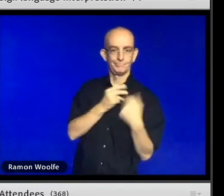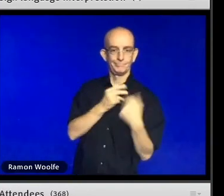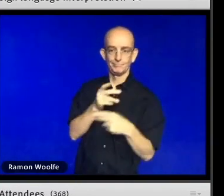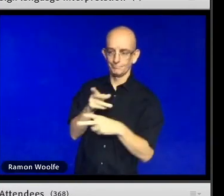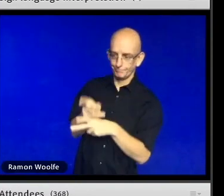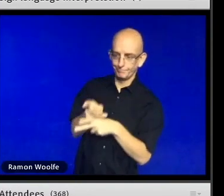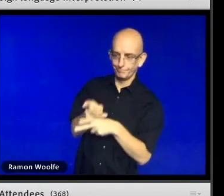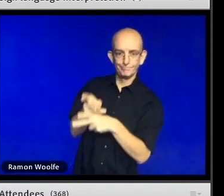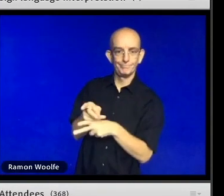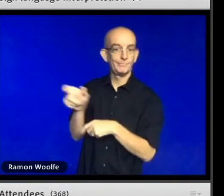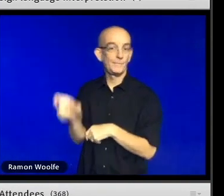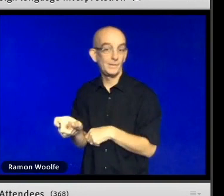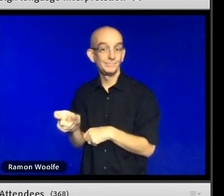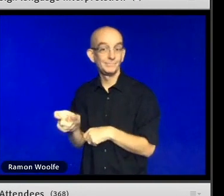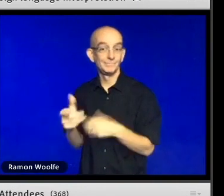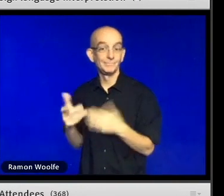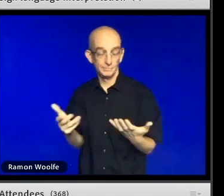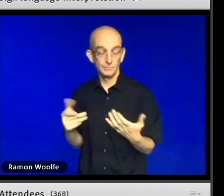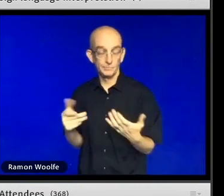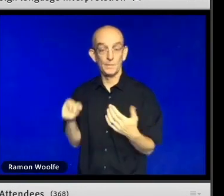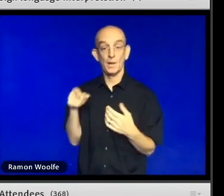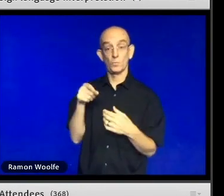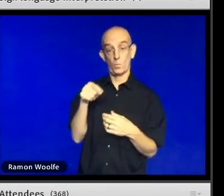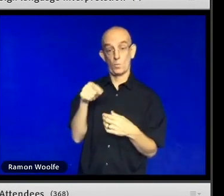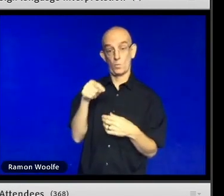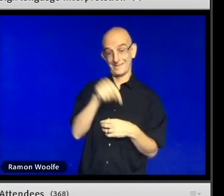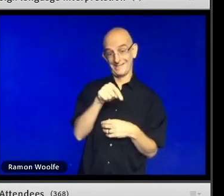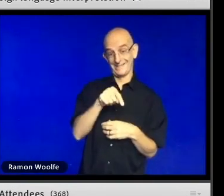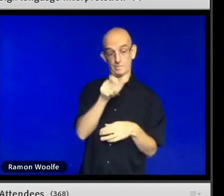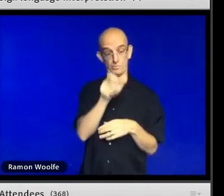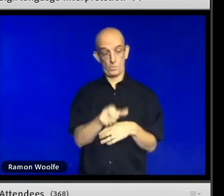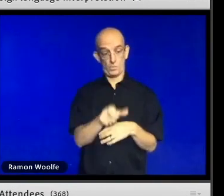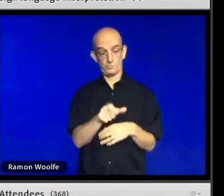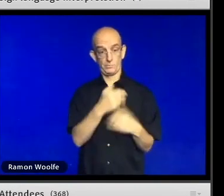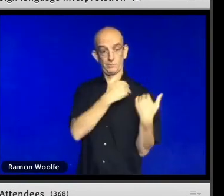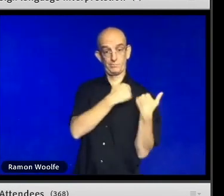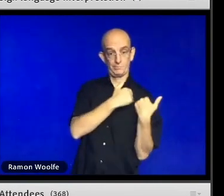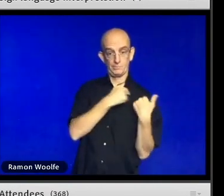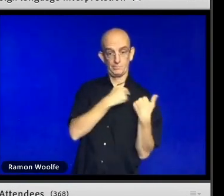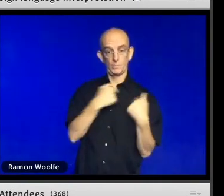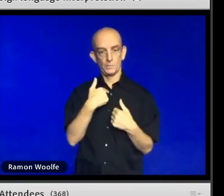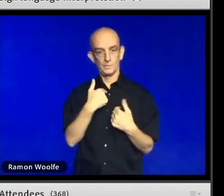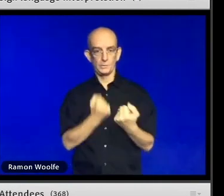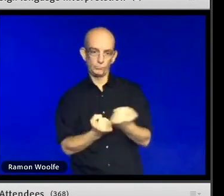accessible to people with intellectual disabilities and others who may have more difficulty resolving